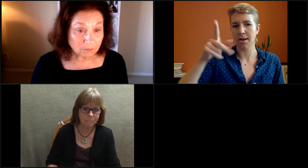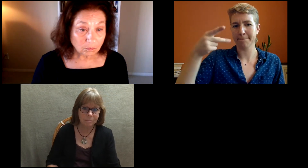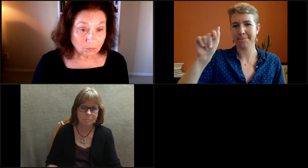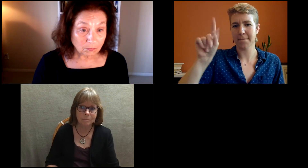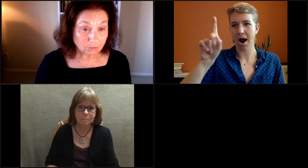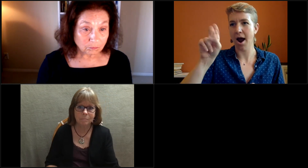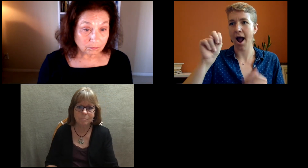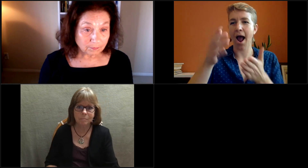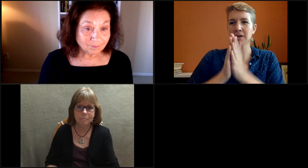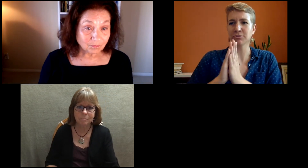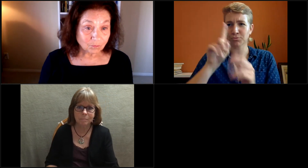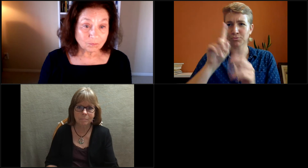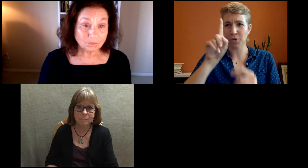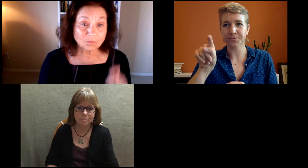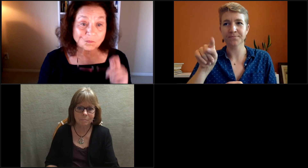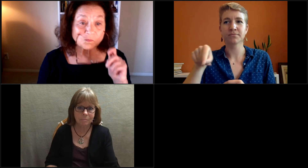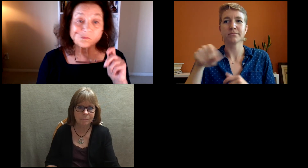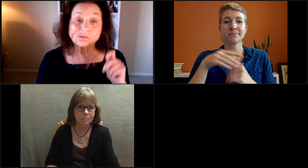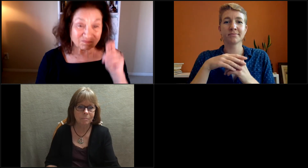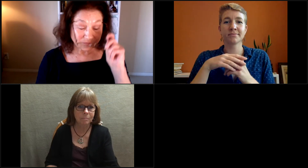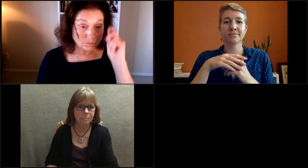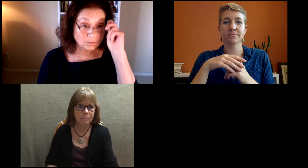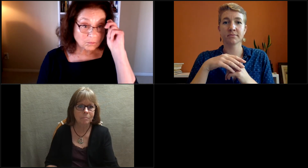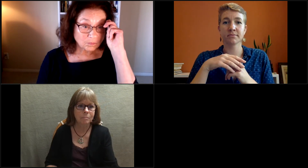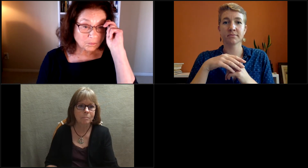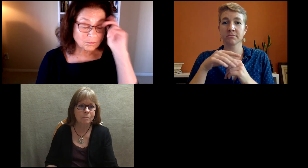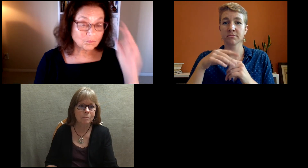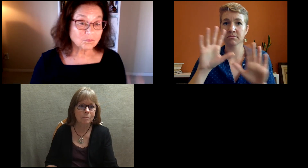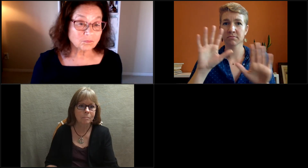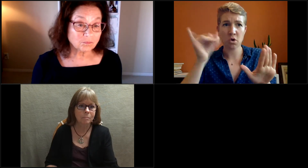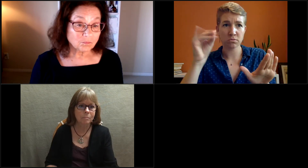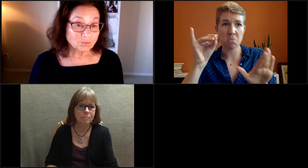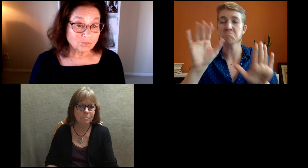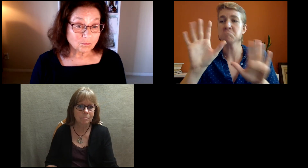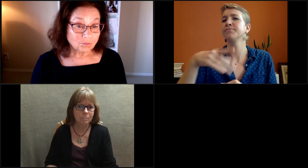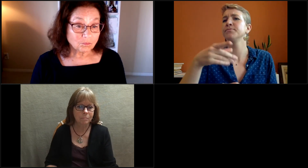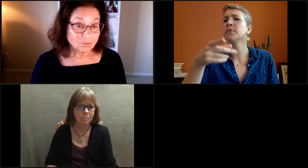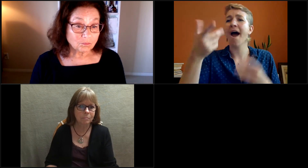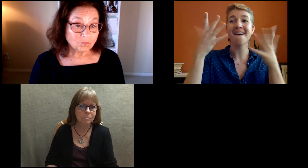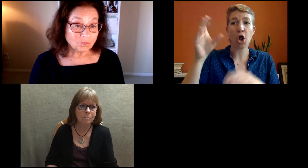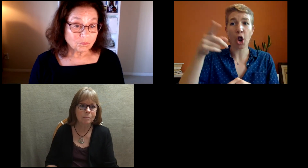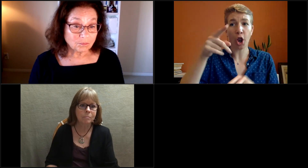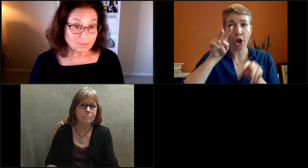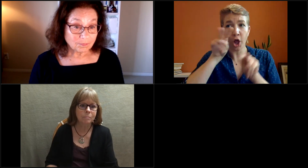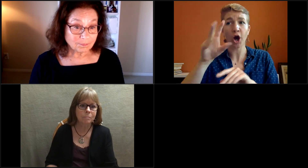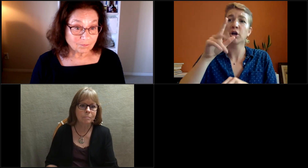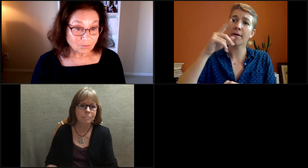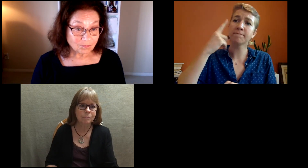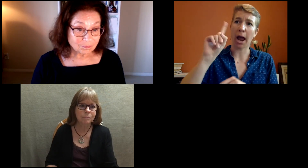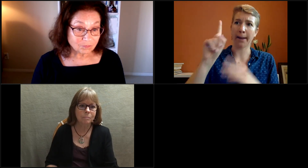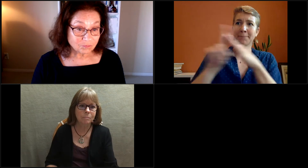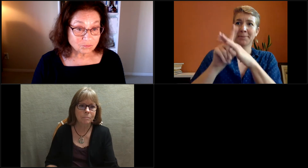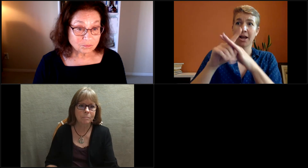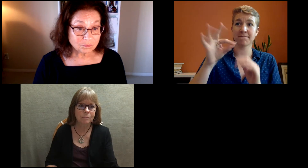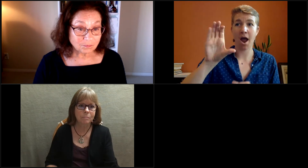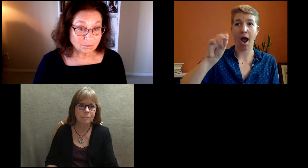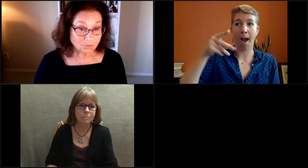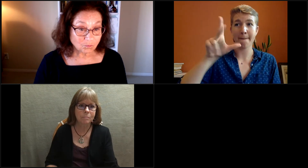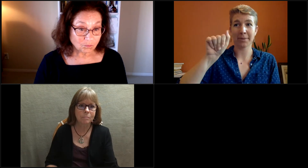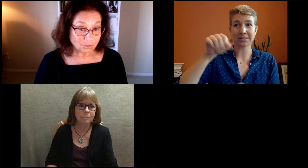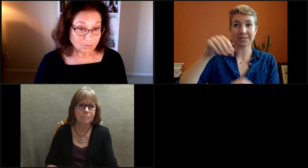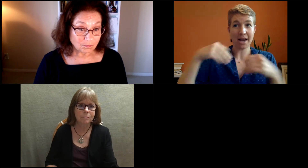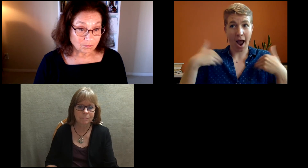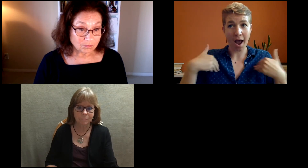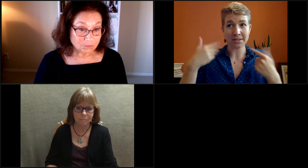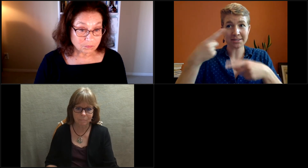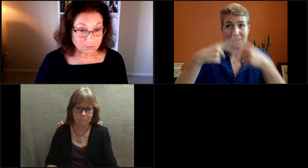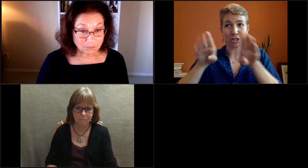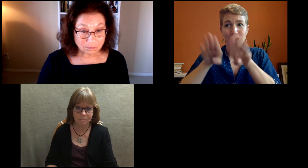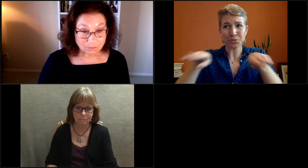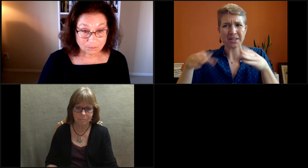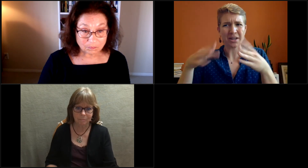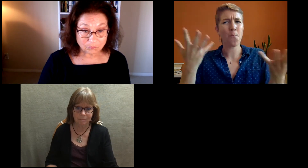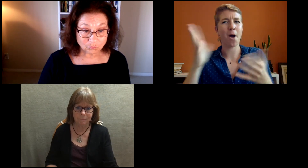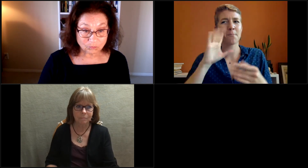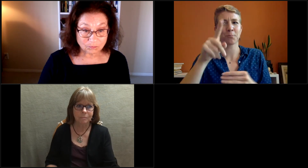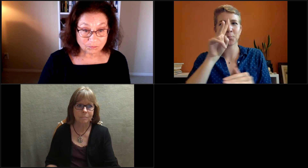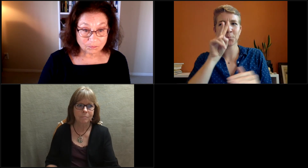So, I’m going to read, Carol Padden asks: “Have you looked for the appearance of copulas in young signing children?